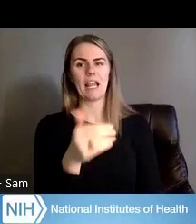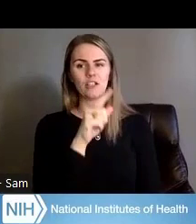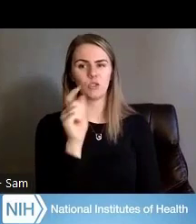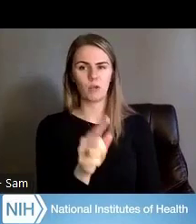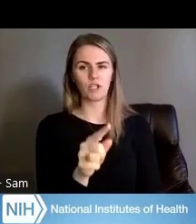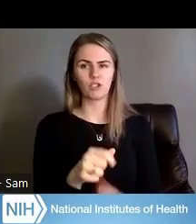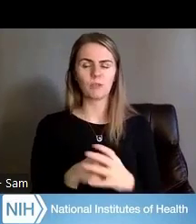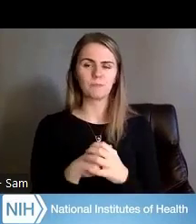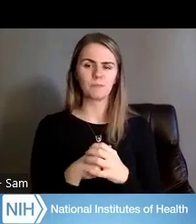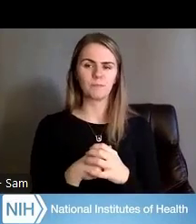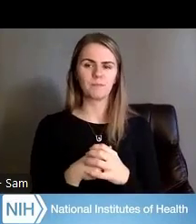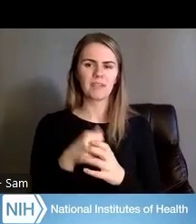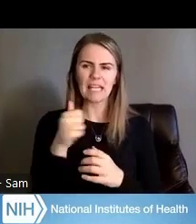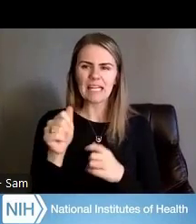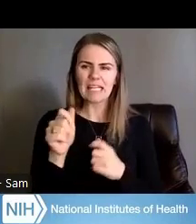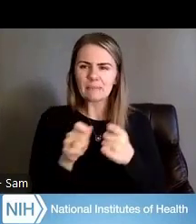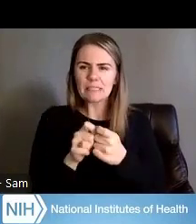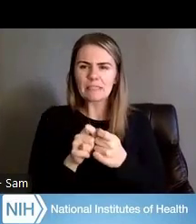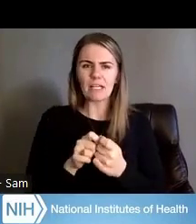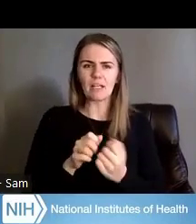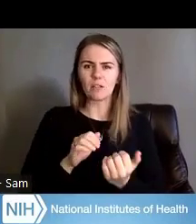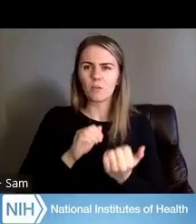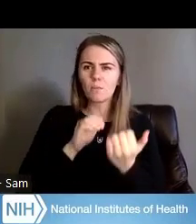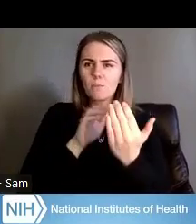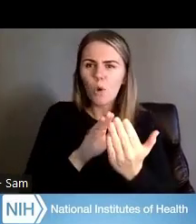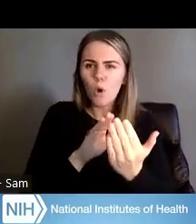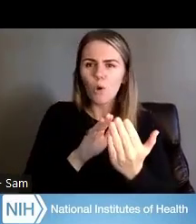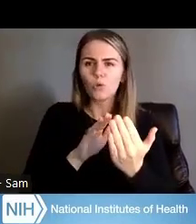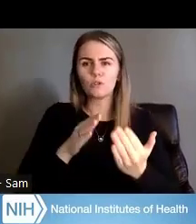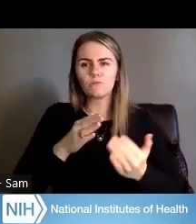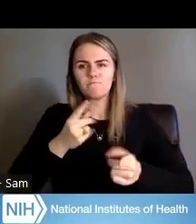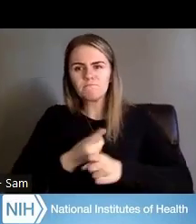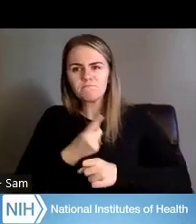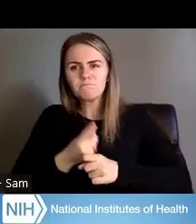what the right sort of funding announcements for your stage, is there a mechanism that would be appropriate